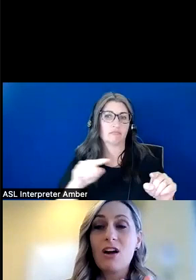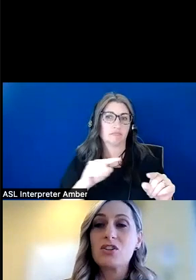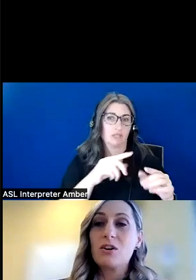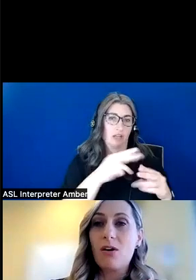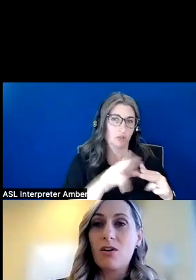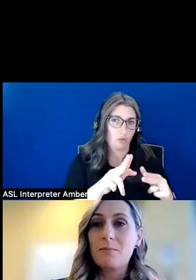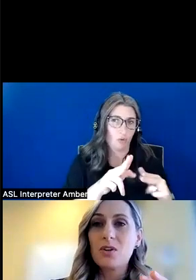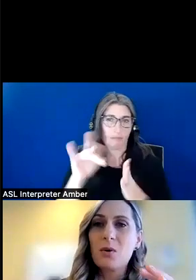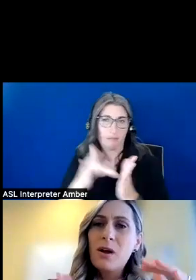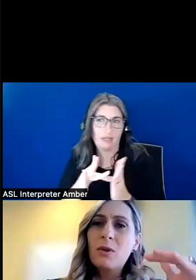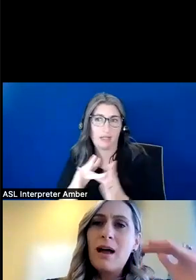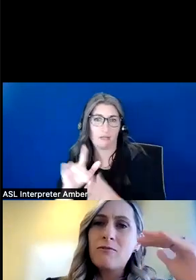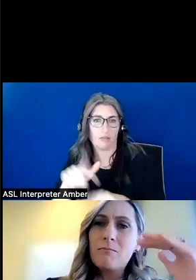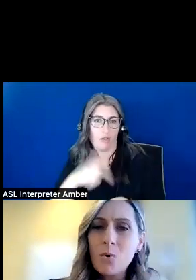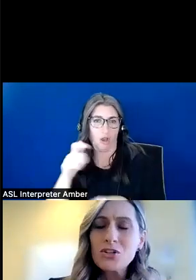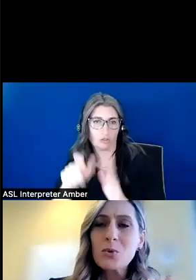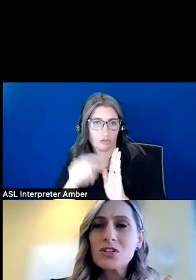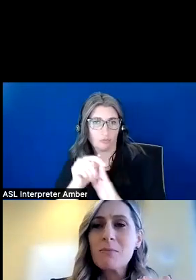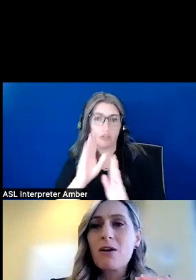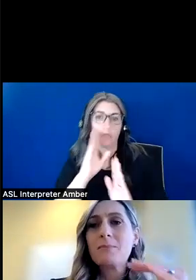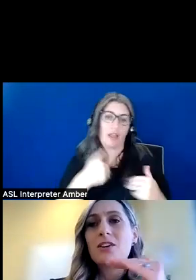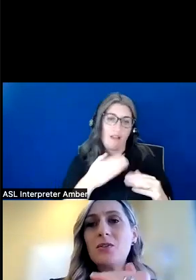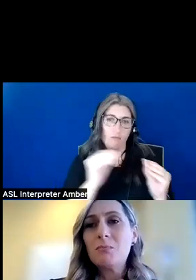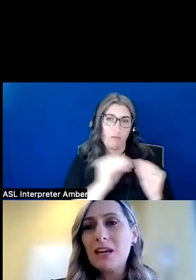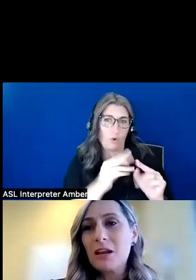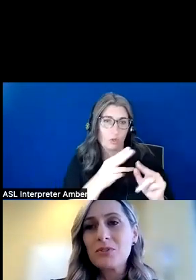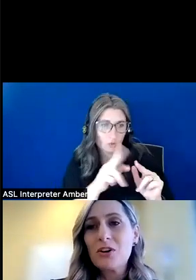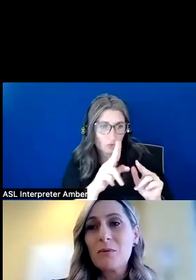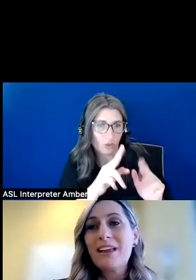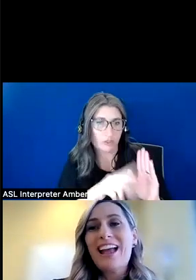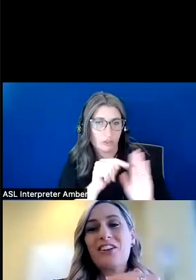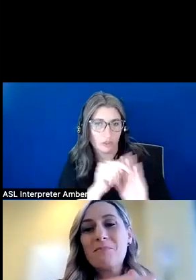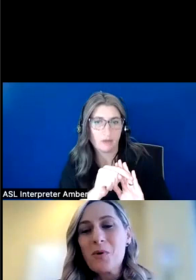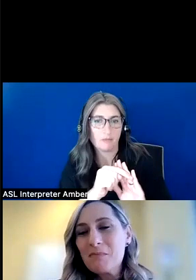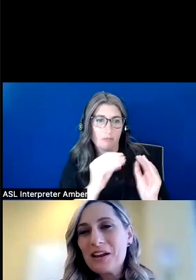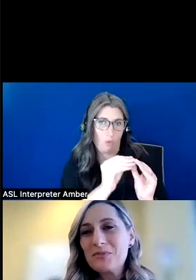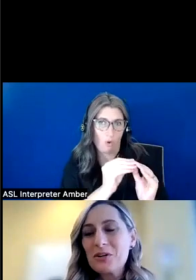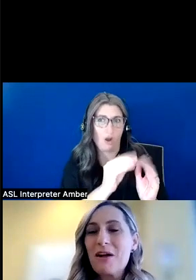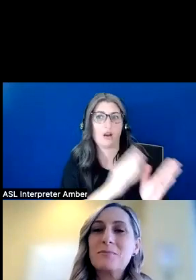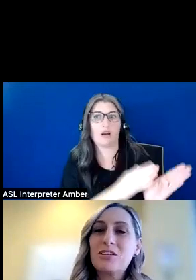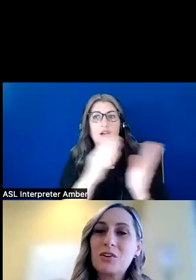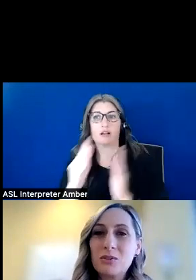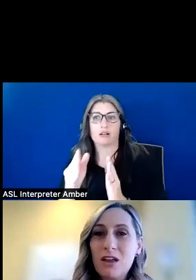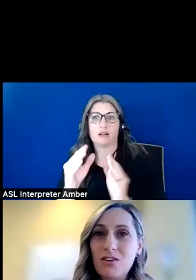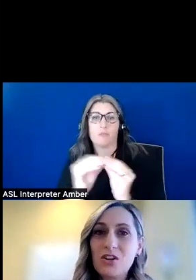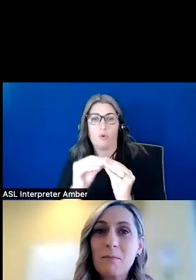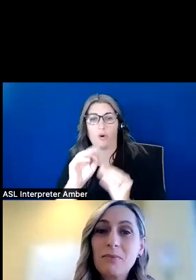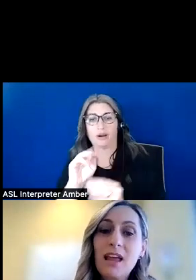and long-term outcomes. So, you will have more short-term outcomes than you do medium-term, and you'll have more medium-term outcomes than you do long-term.